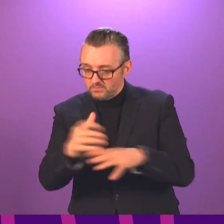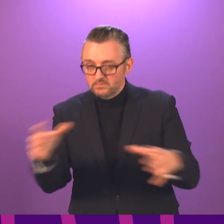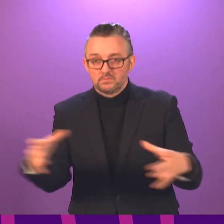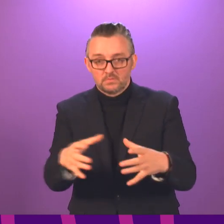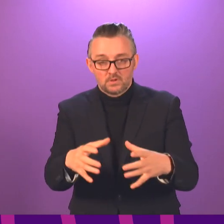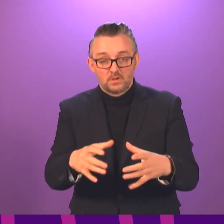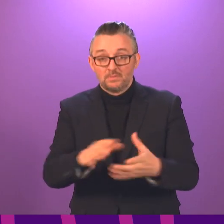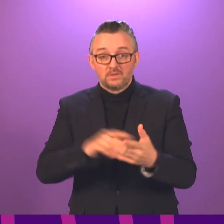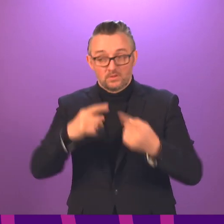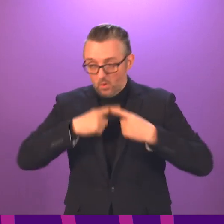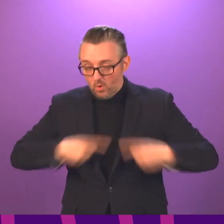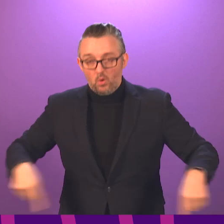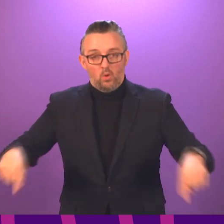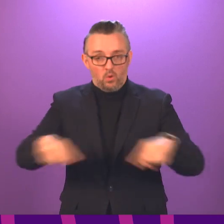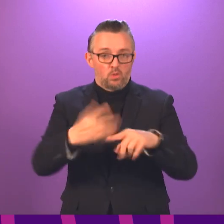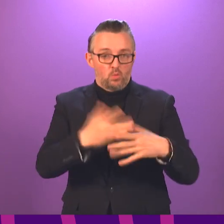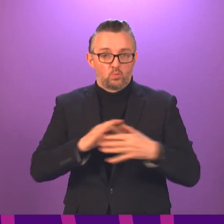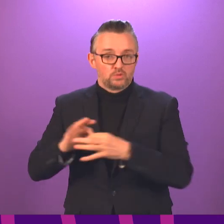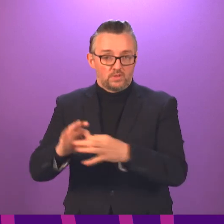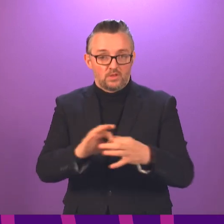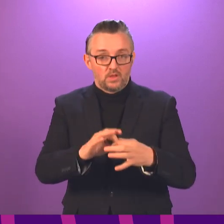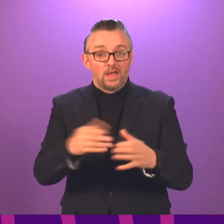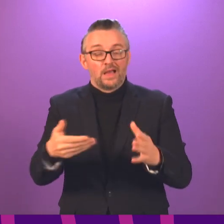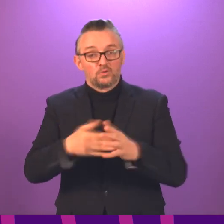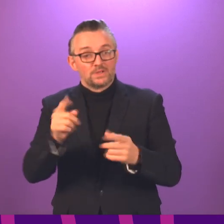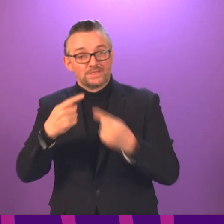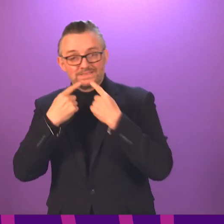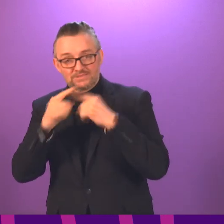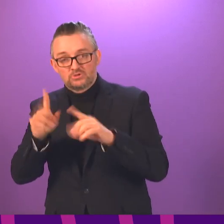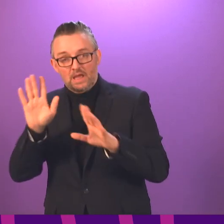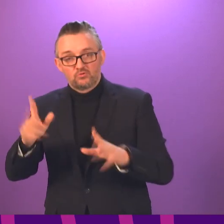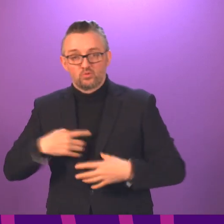all of us—particularly those who are on the front line of education—adapting to